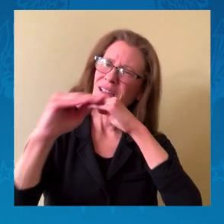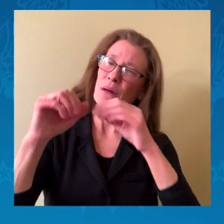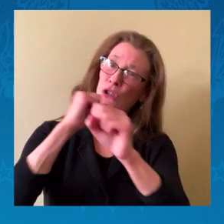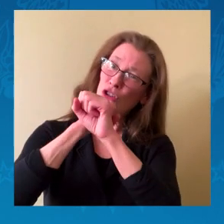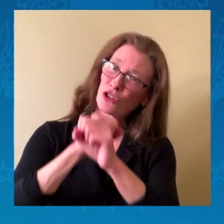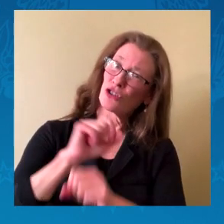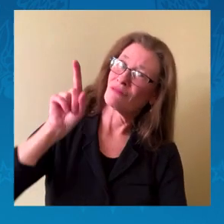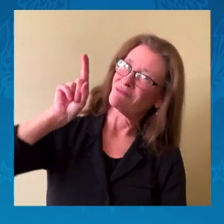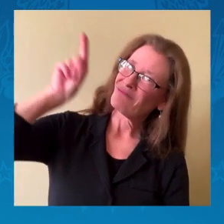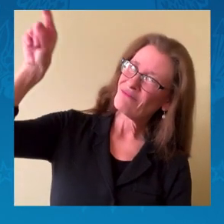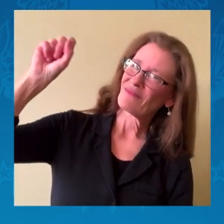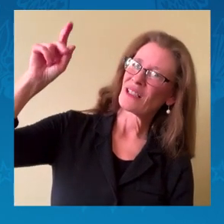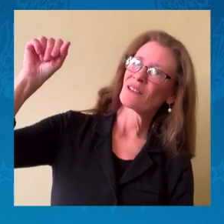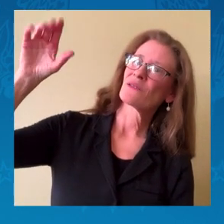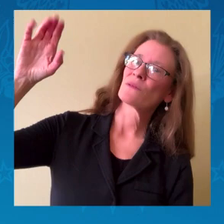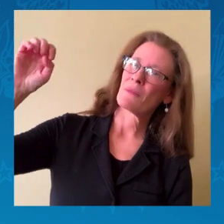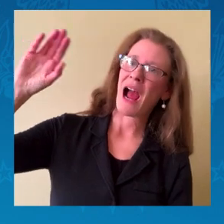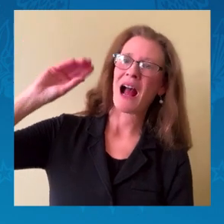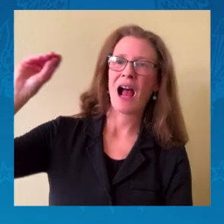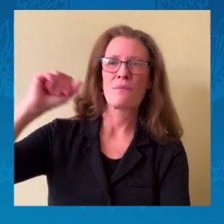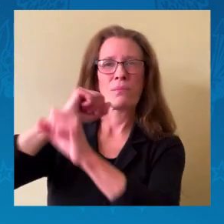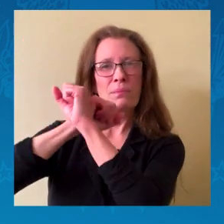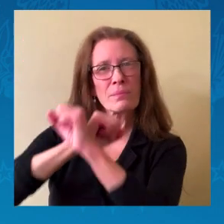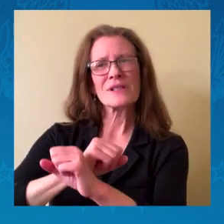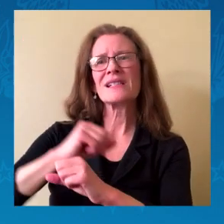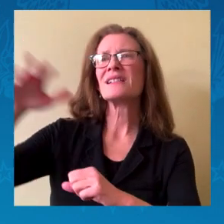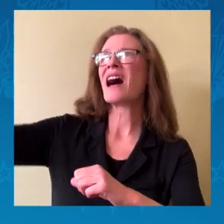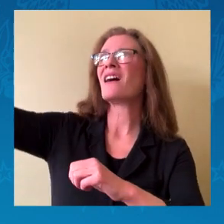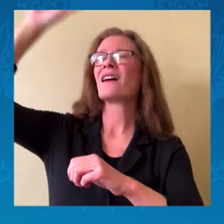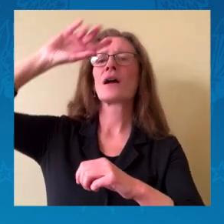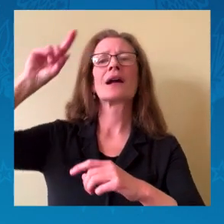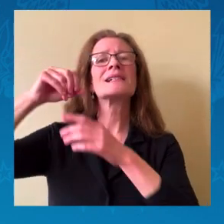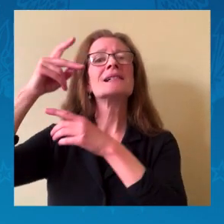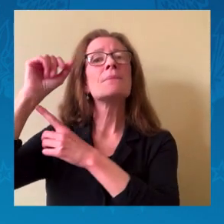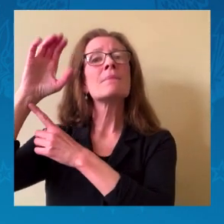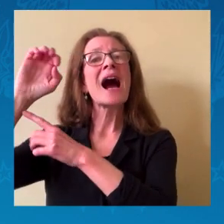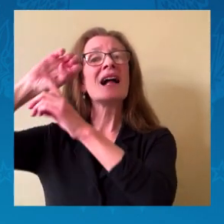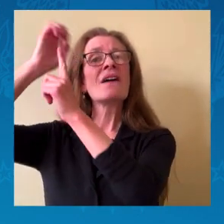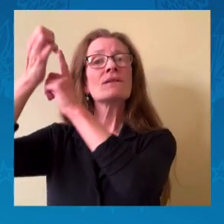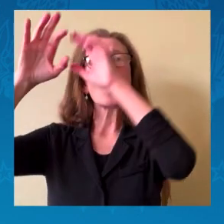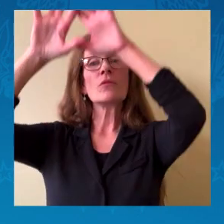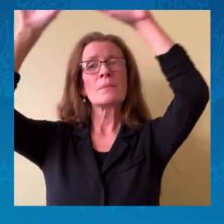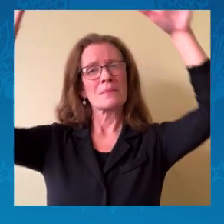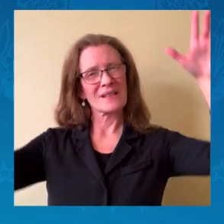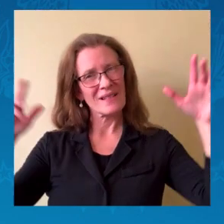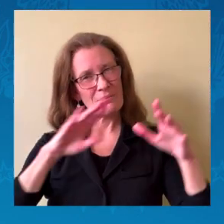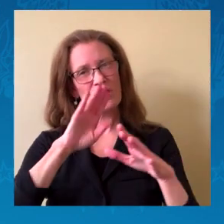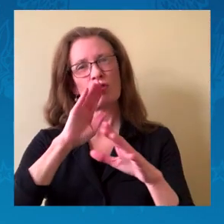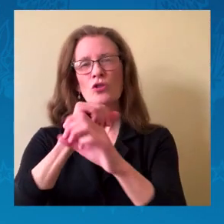And in part, that's about making sure that we ensure legitimate national security space activities